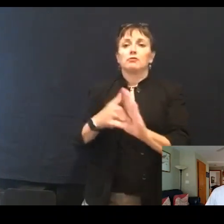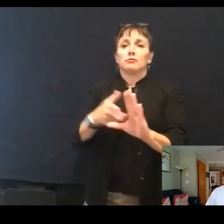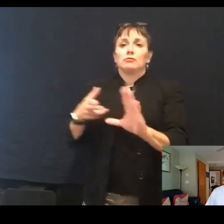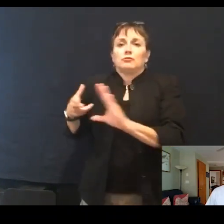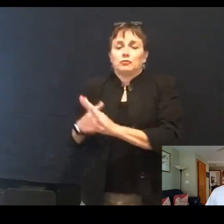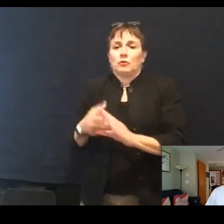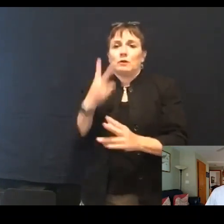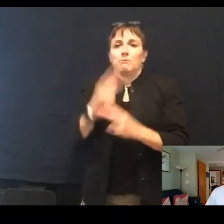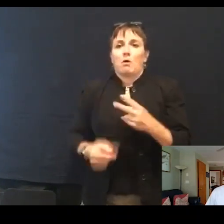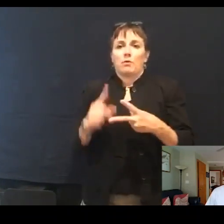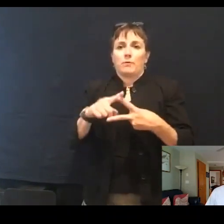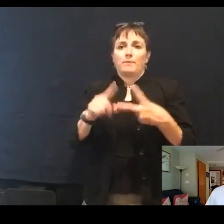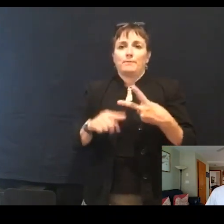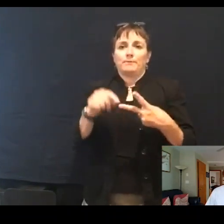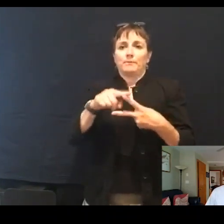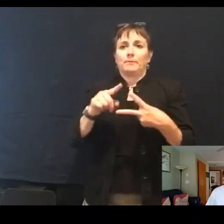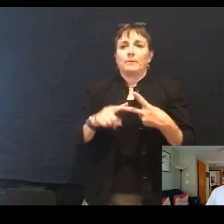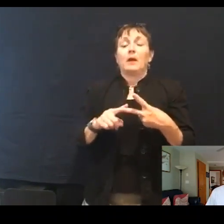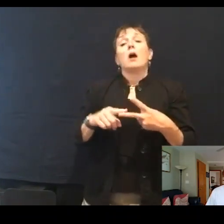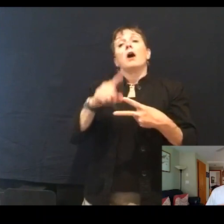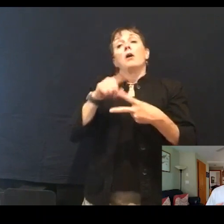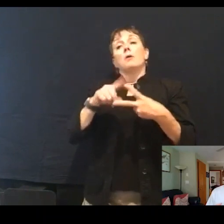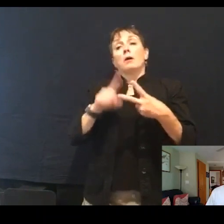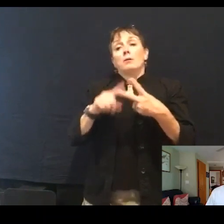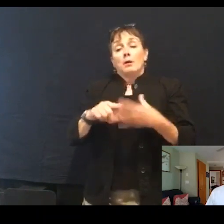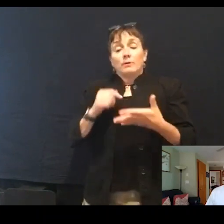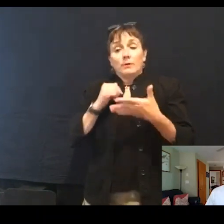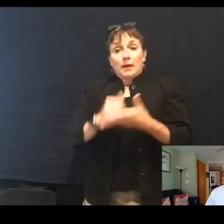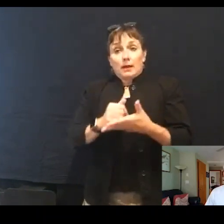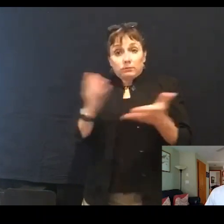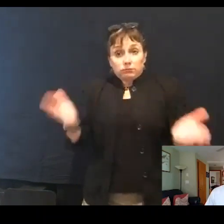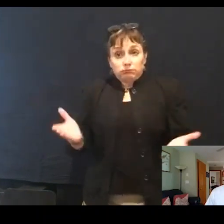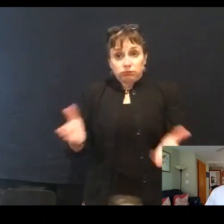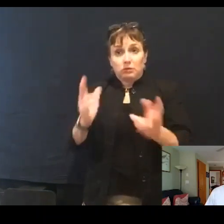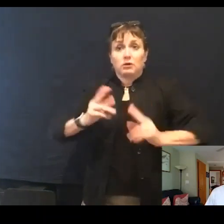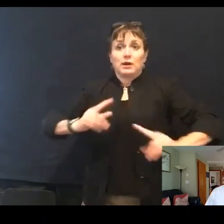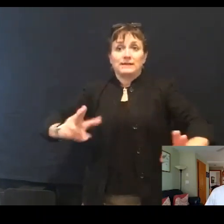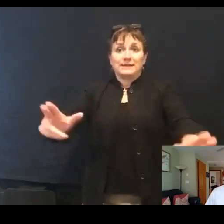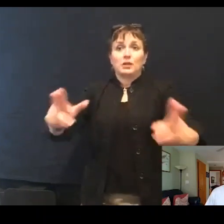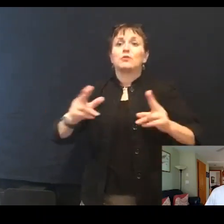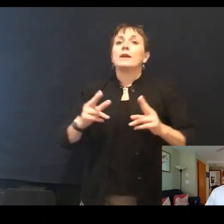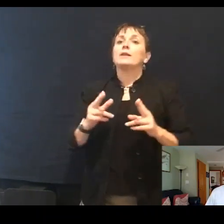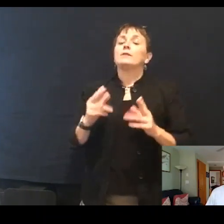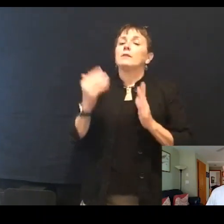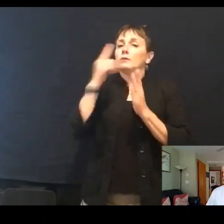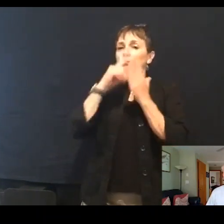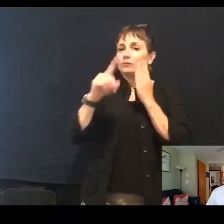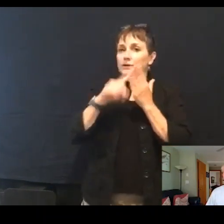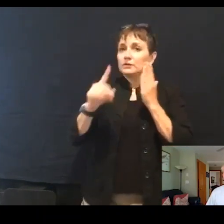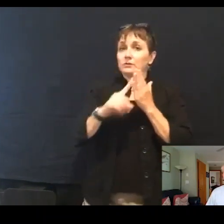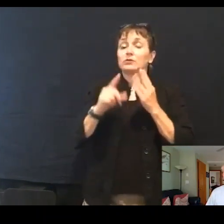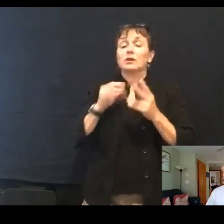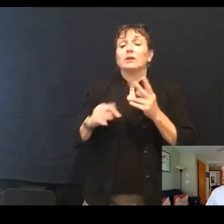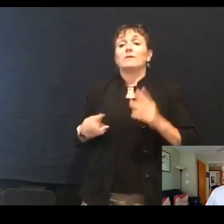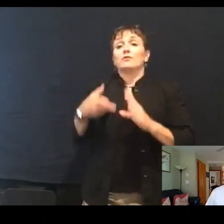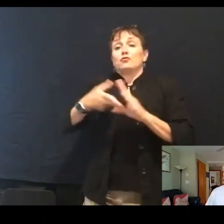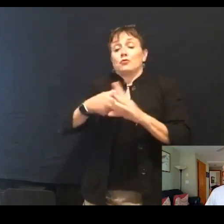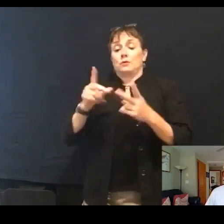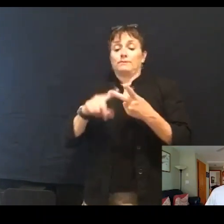because both of them help accelerate research in our area. And by joining the My Retina Tracker Registry,